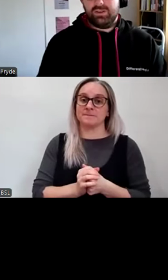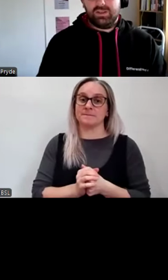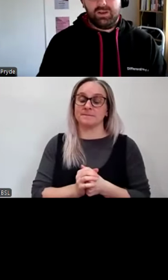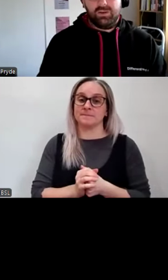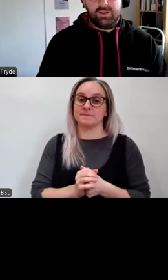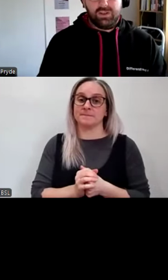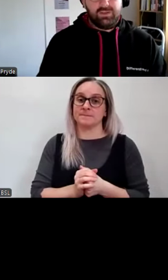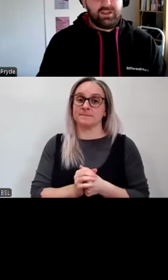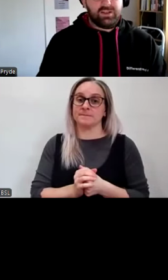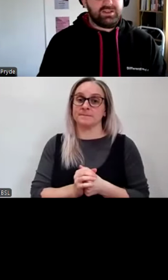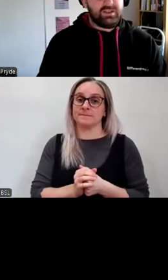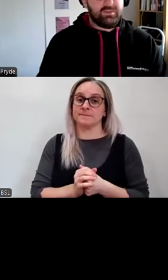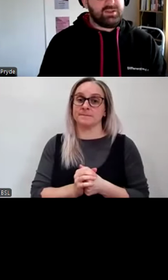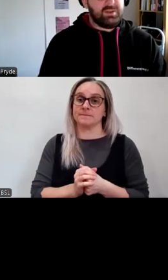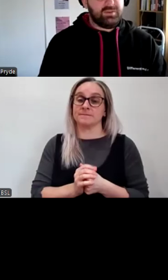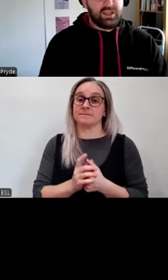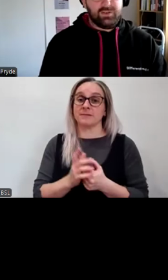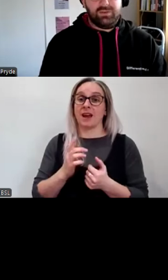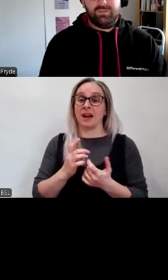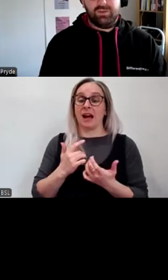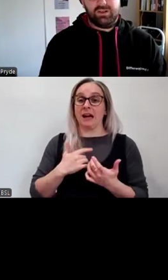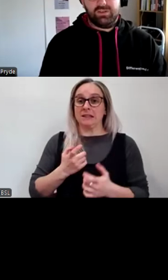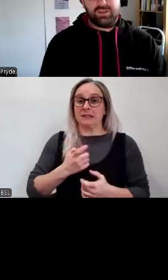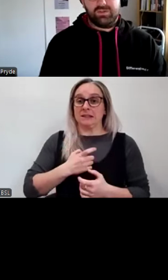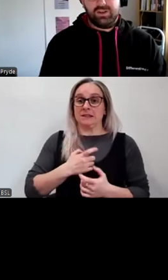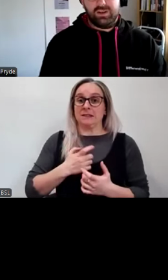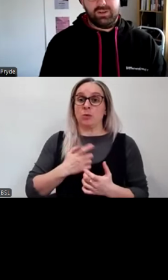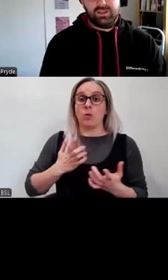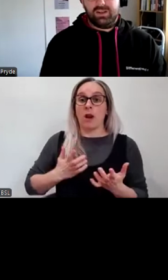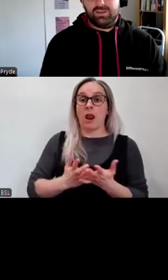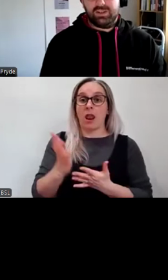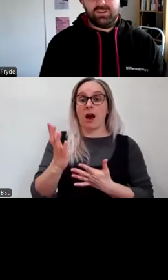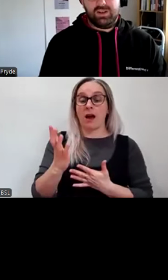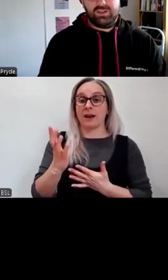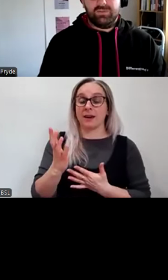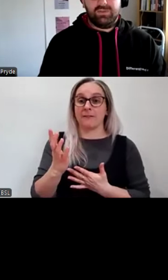because the power of live events is that it brings people together regardless of their ability or situation.